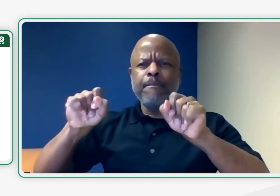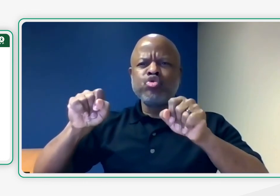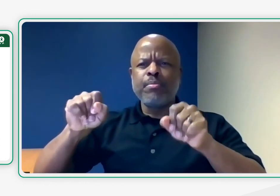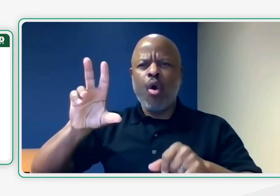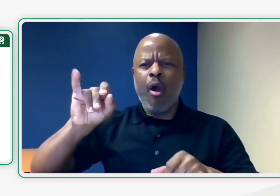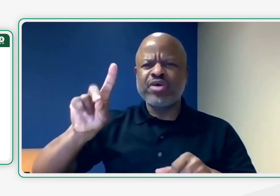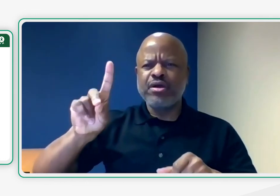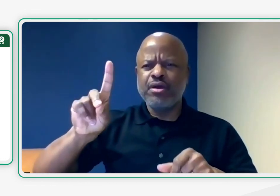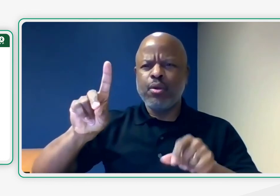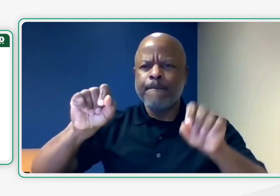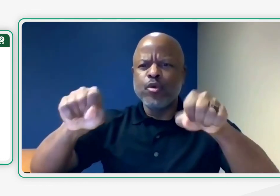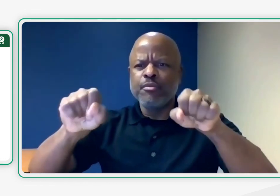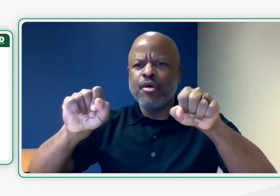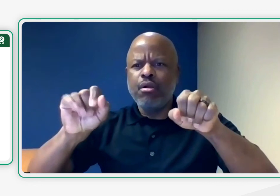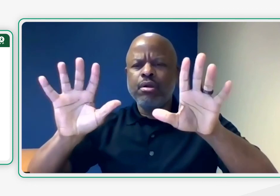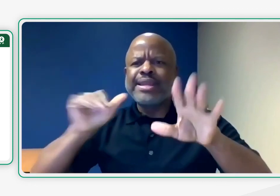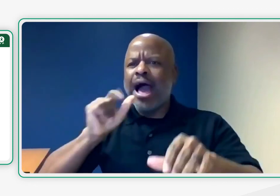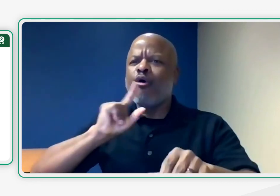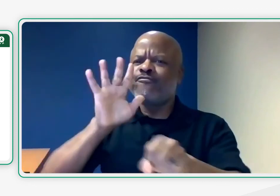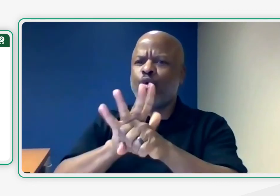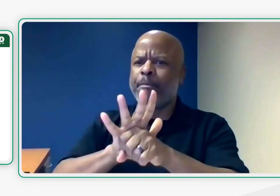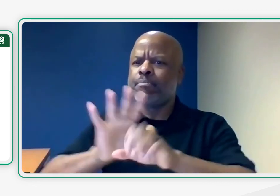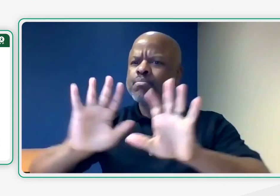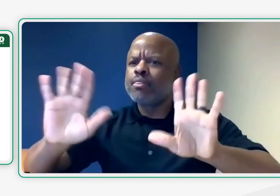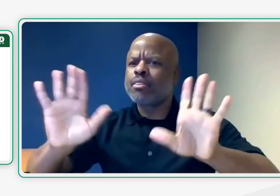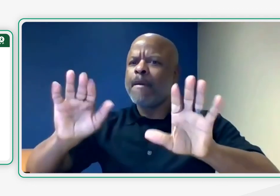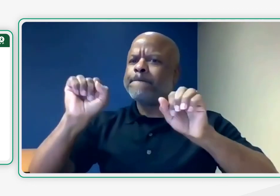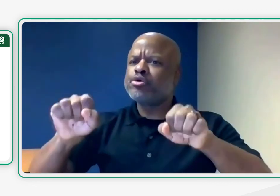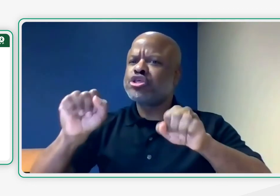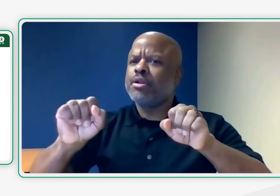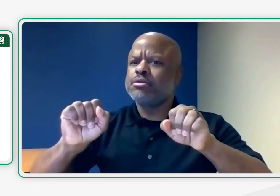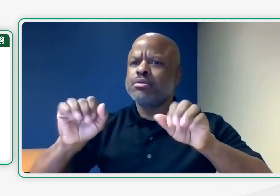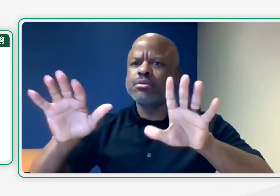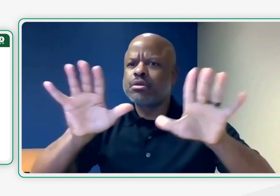while ago – there was a looming potential. We knew there was the possibility of COVID-19.